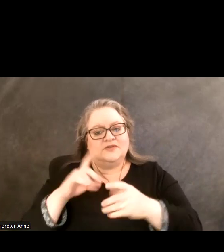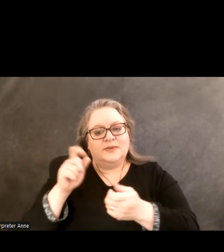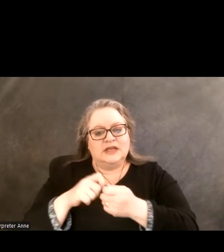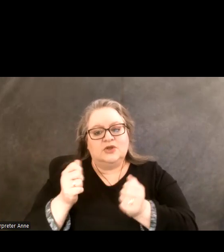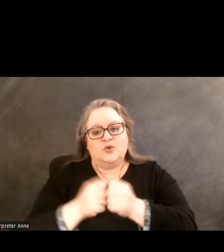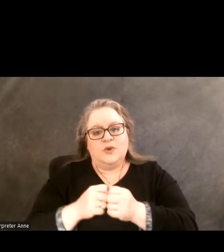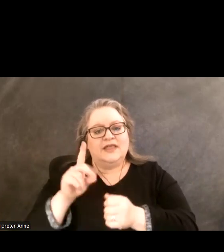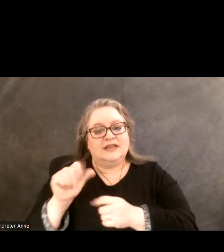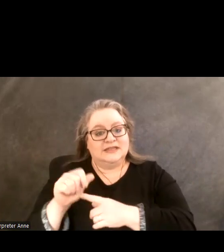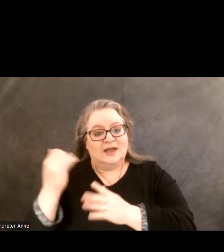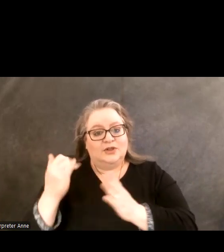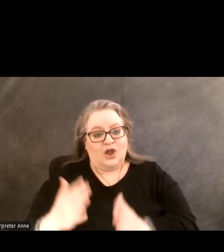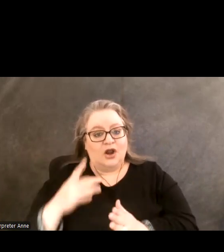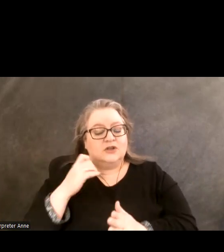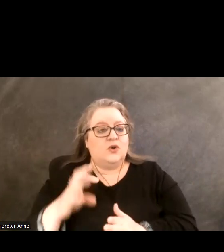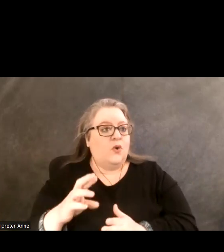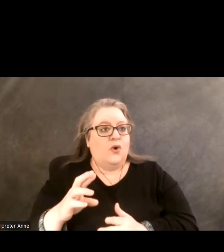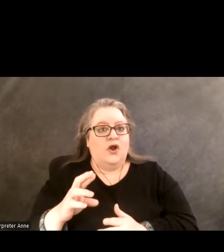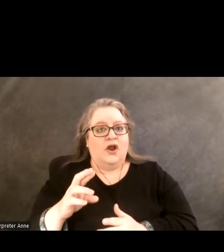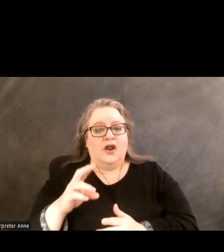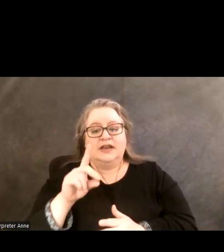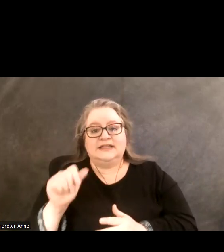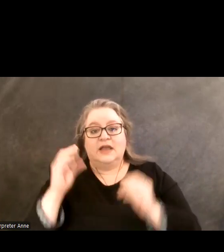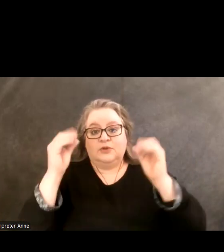disabled artists or even disabled professors or disabled